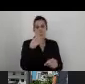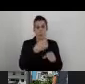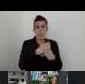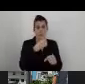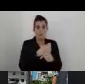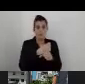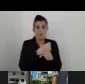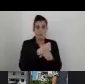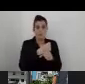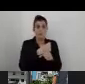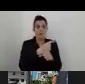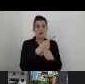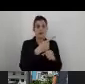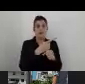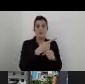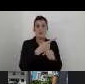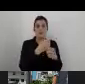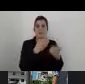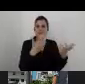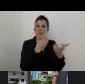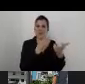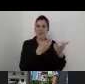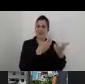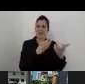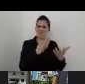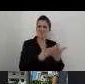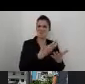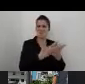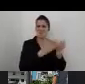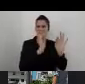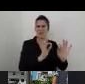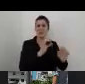and when he's doing the accessibility implementation process in a way